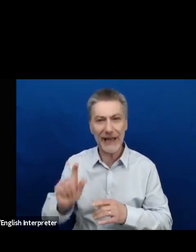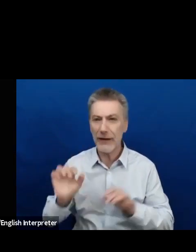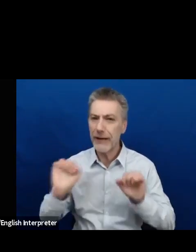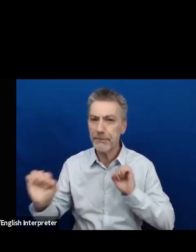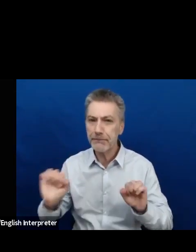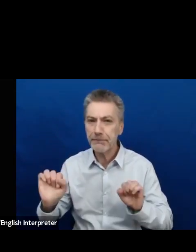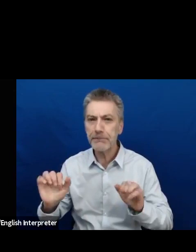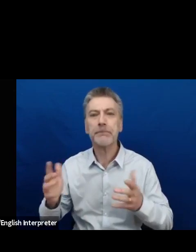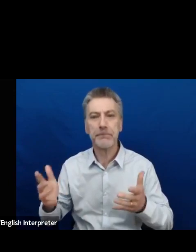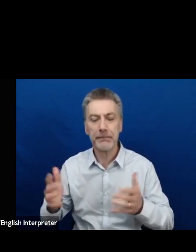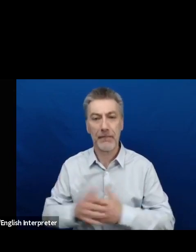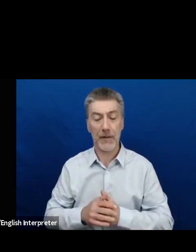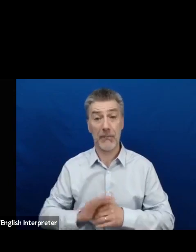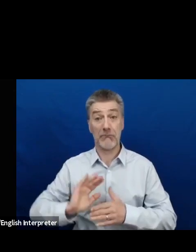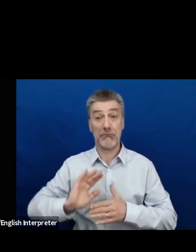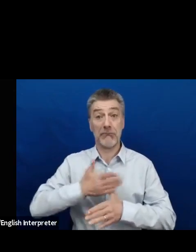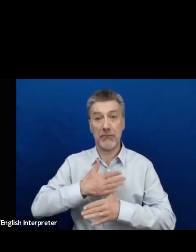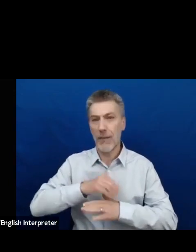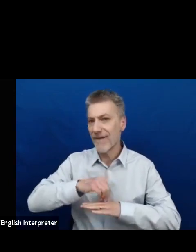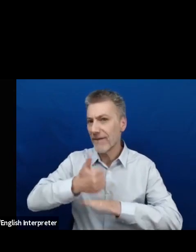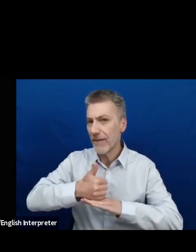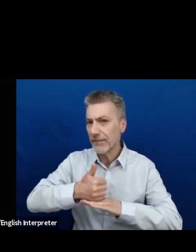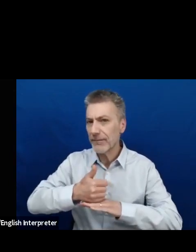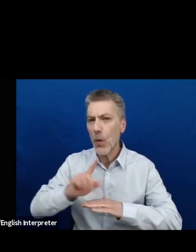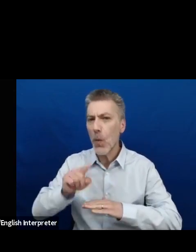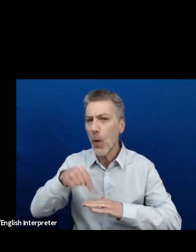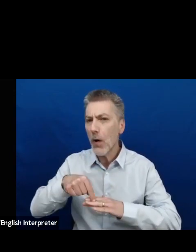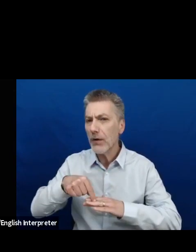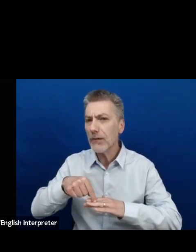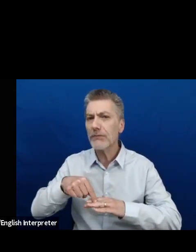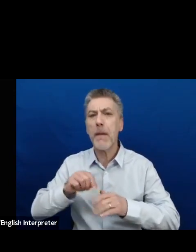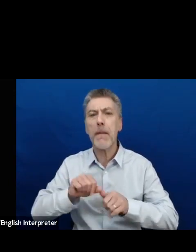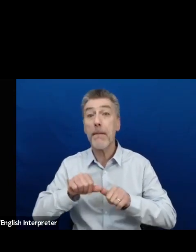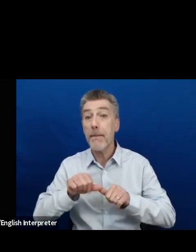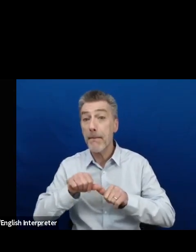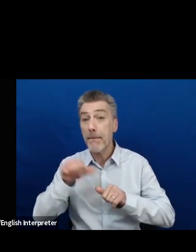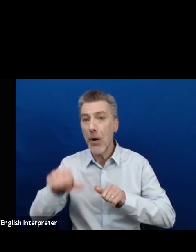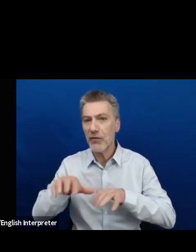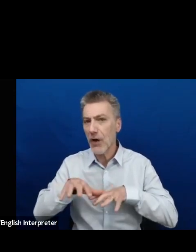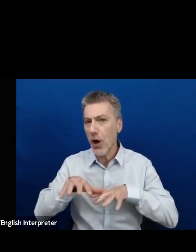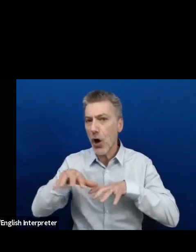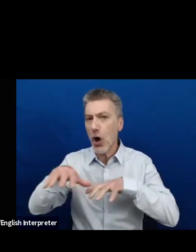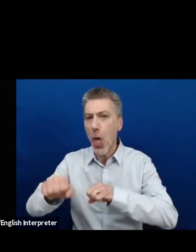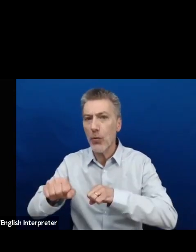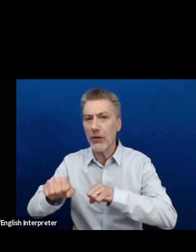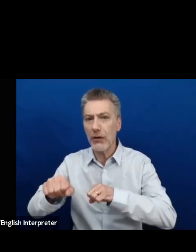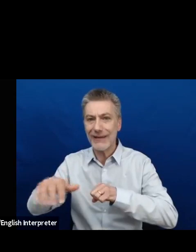evolution of neh states within the boundaries of existing